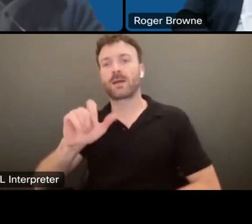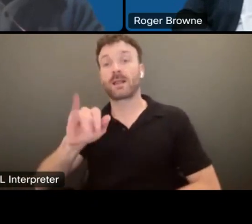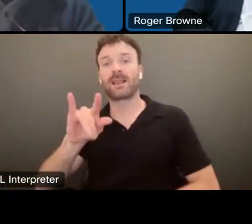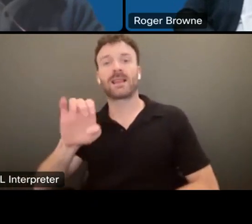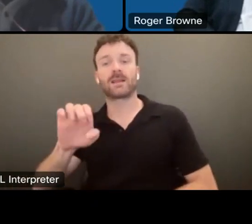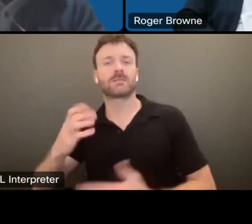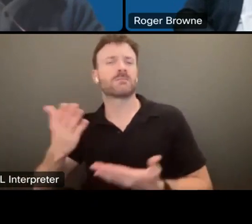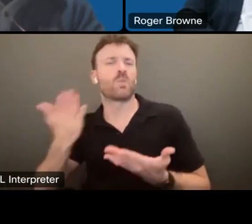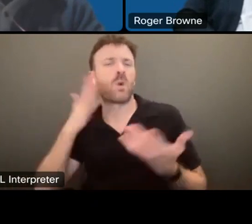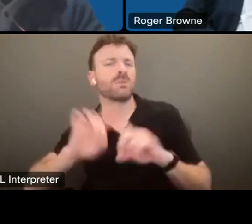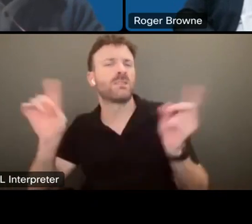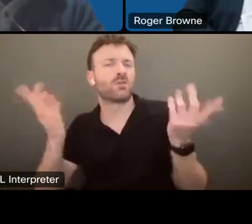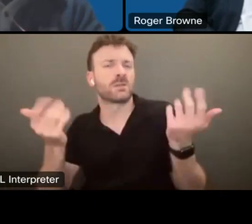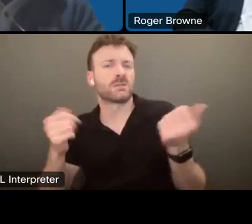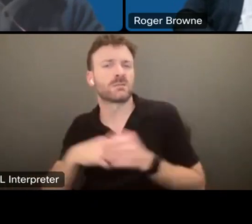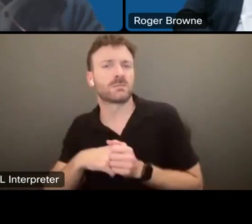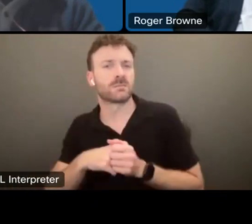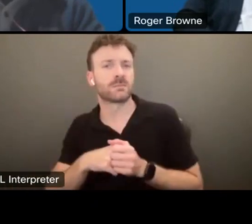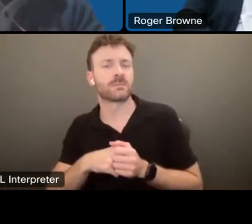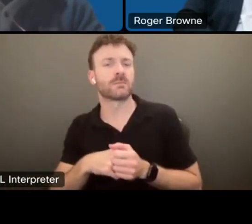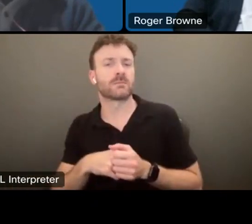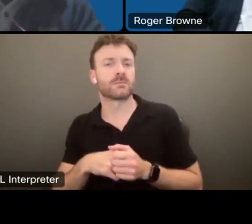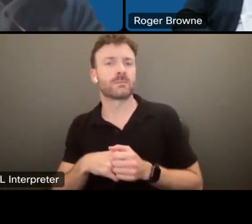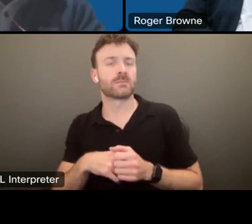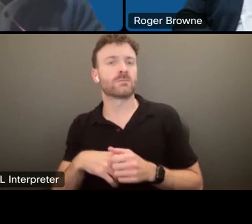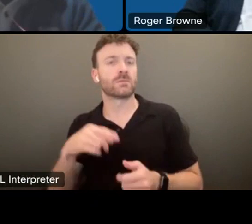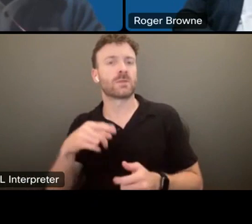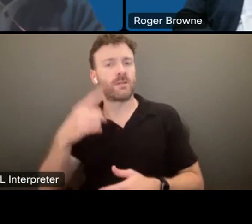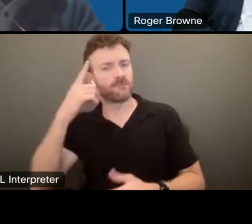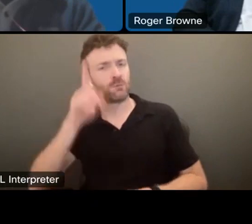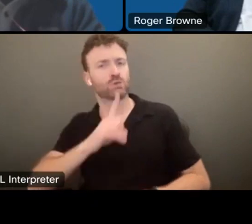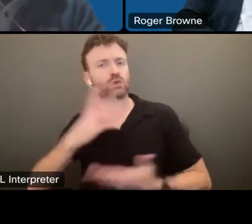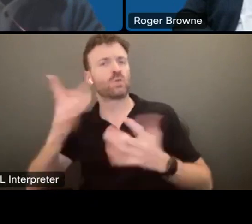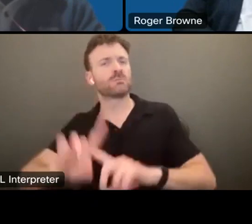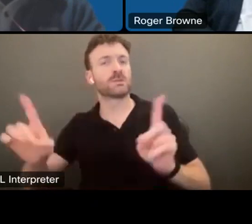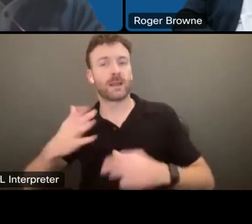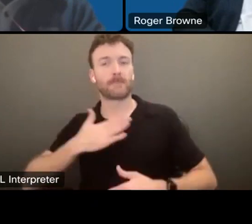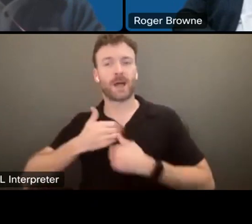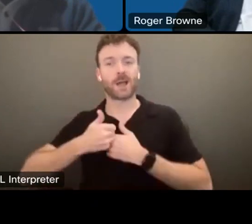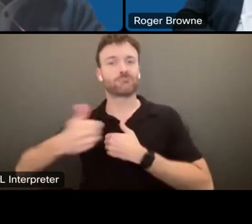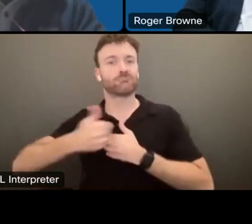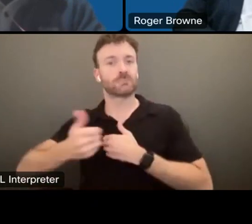What's going to be different with some relative certainty? How is my commute going to be safer?